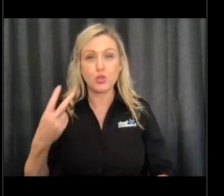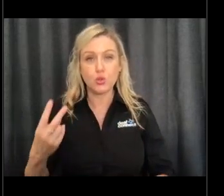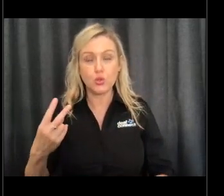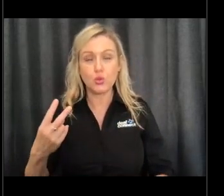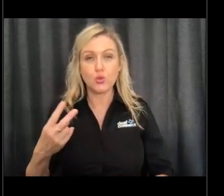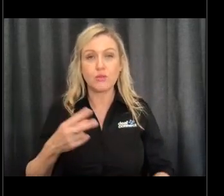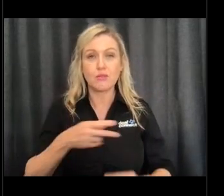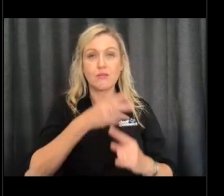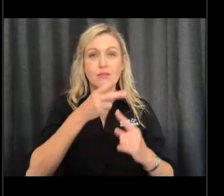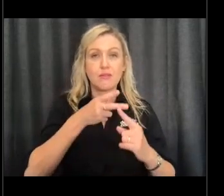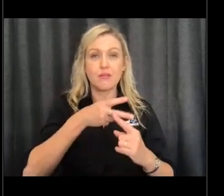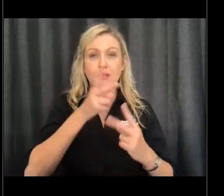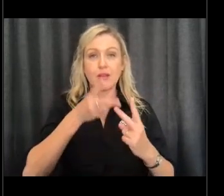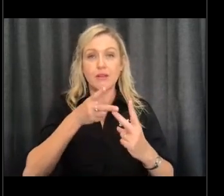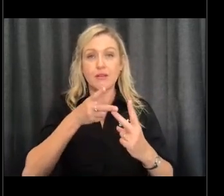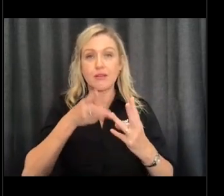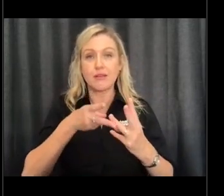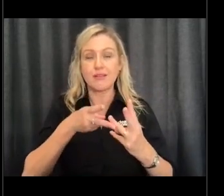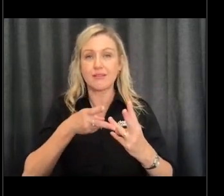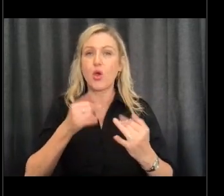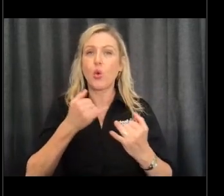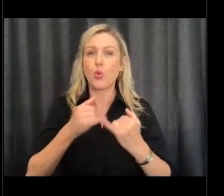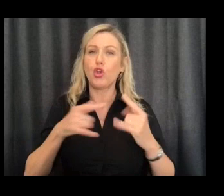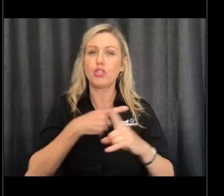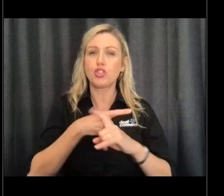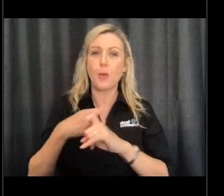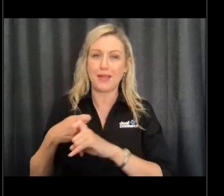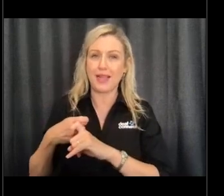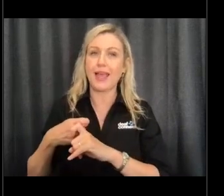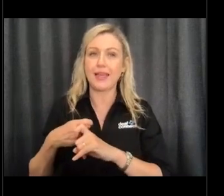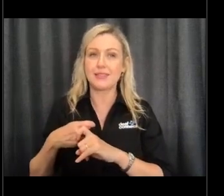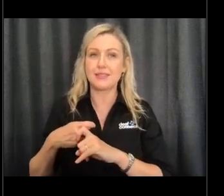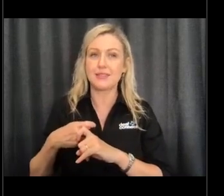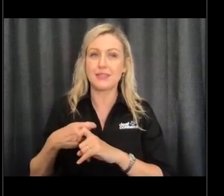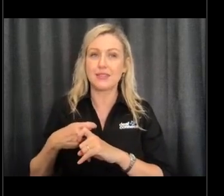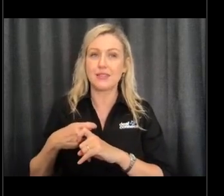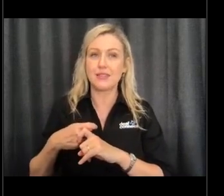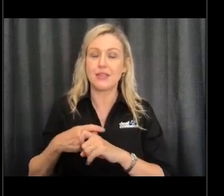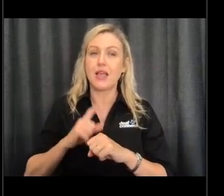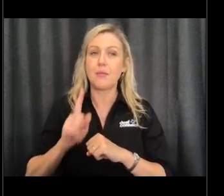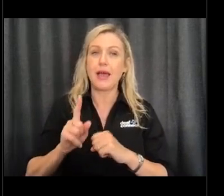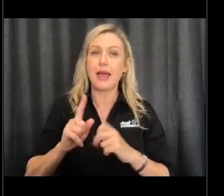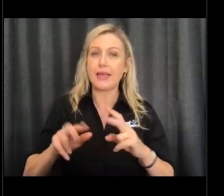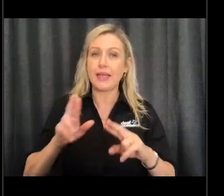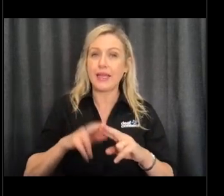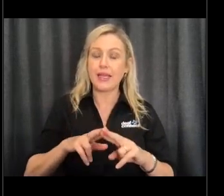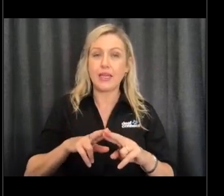Complicated. That complicates it a little bit but if you reach a point where that's - you think